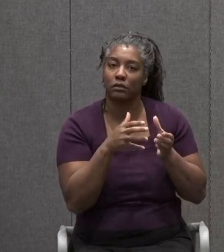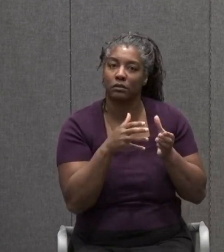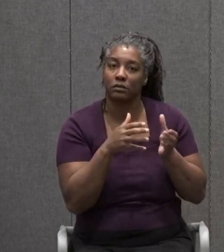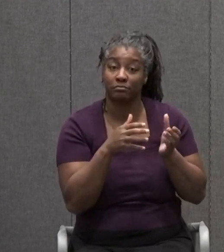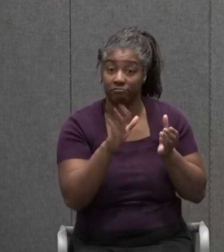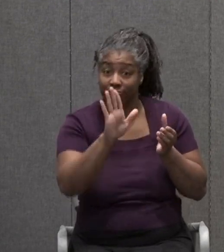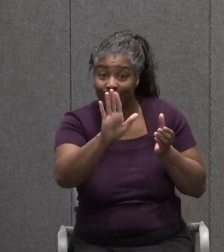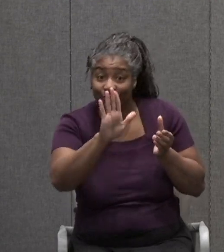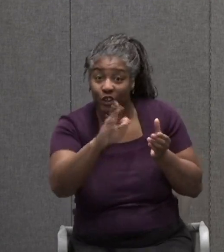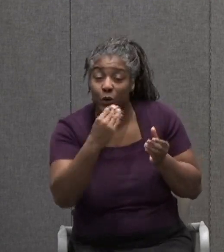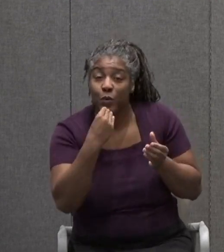Can you describe it to me?